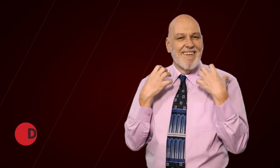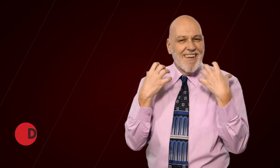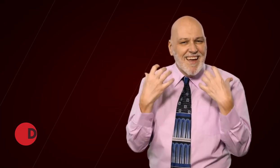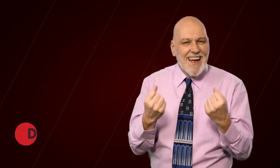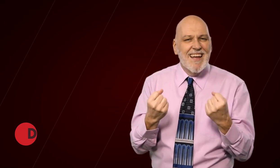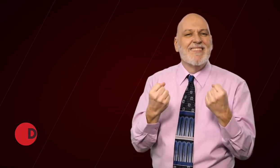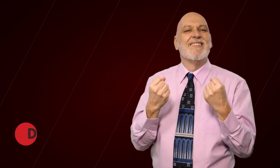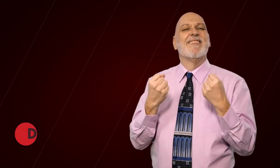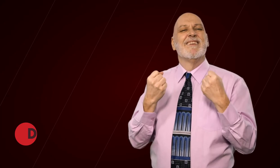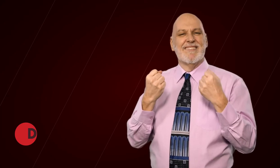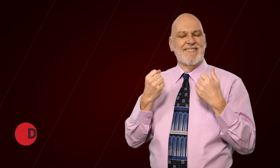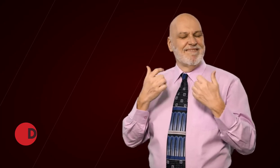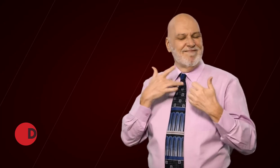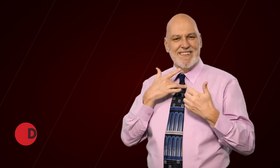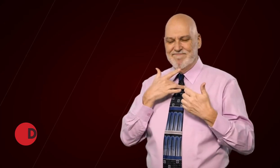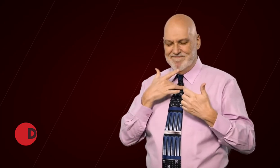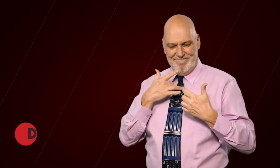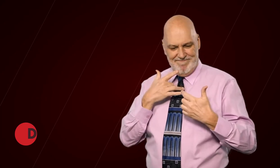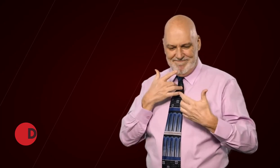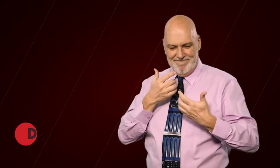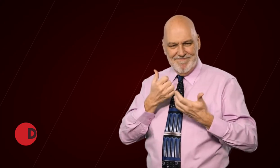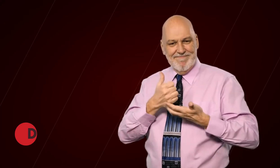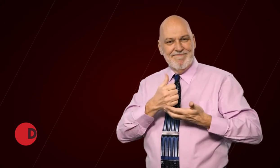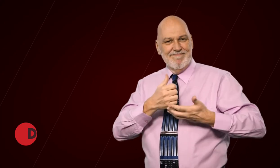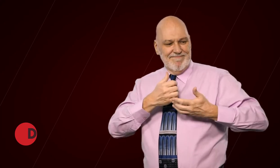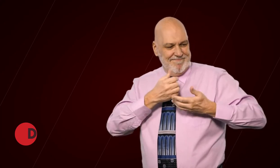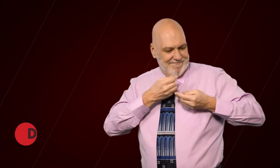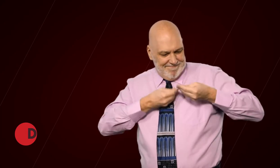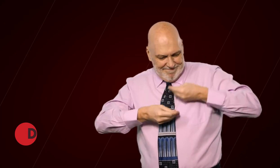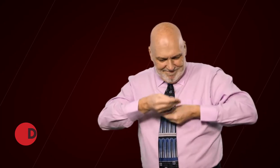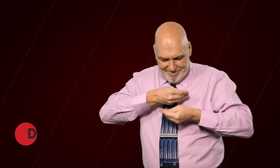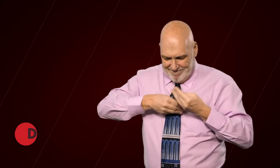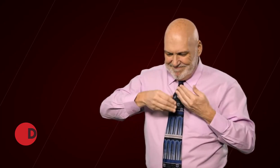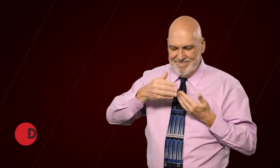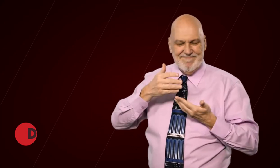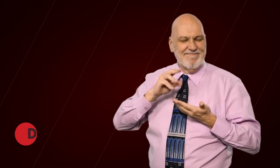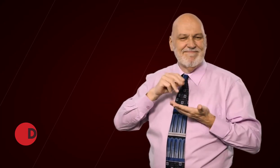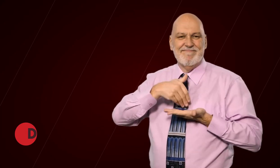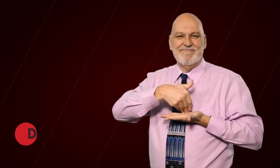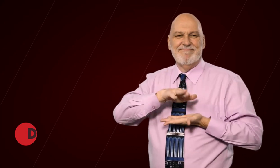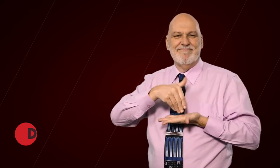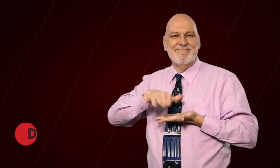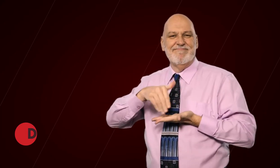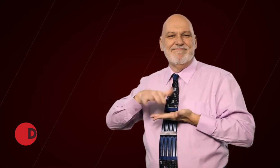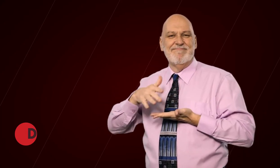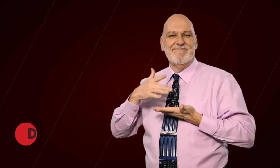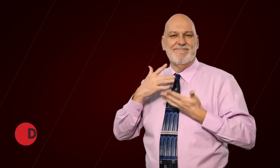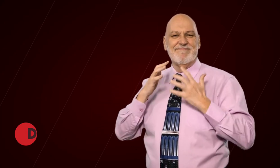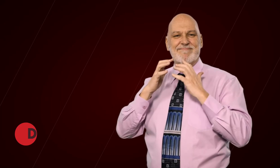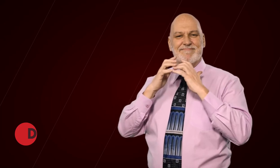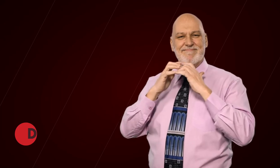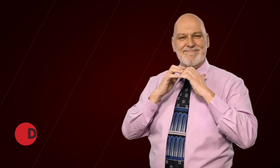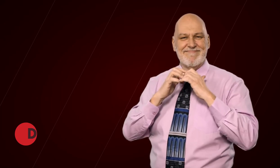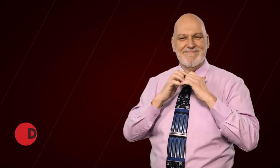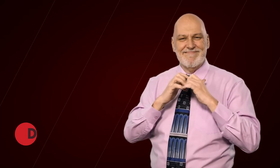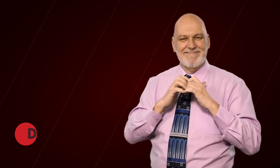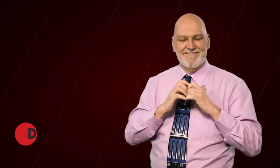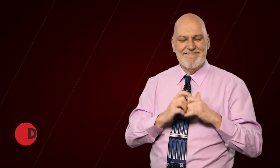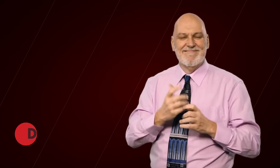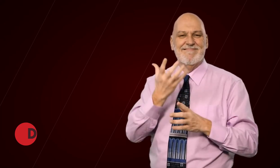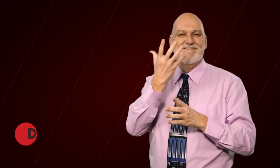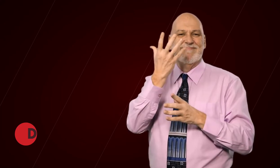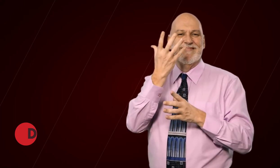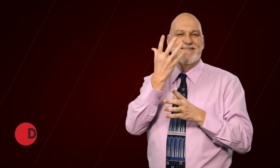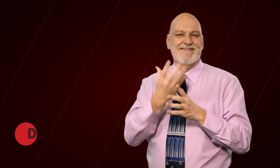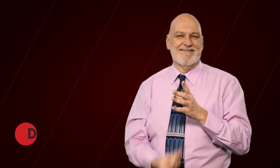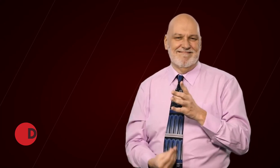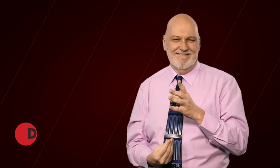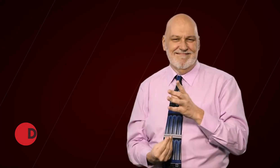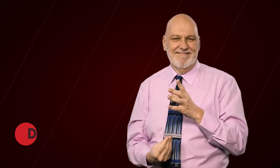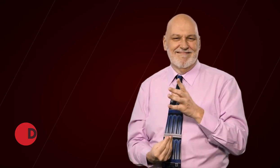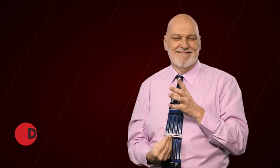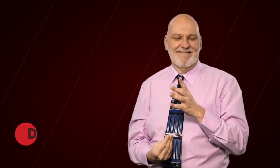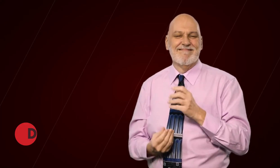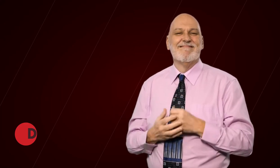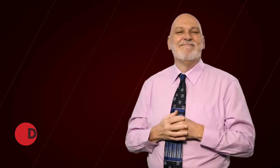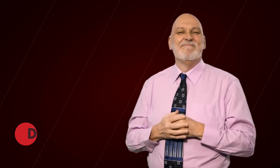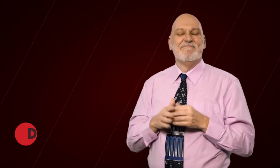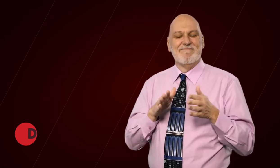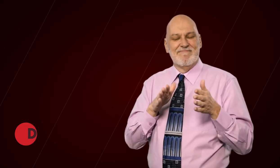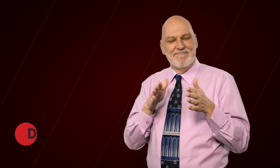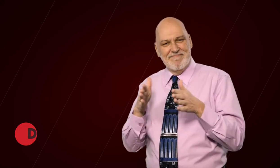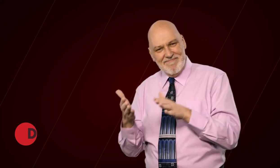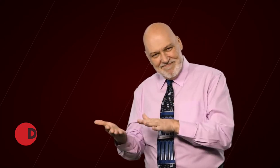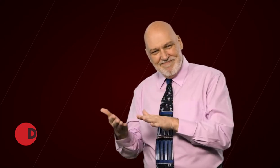His health had been declining for some time and he passed away one